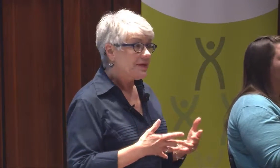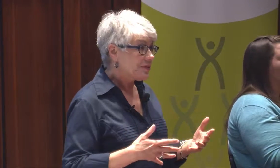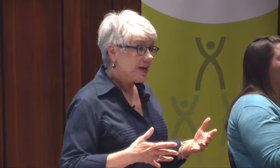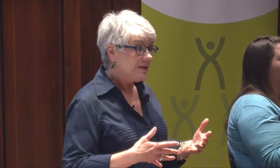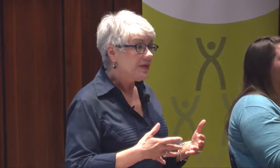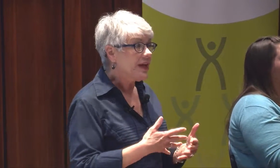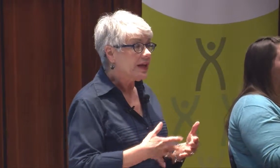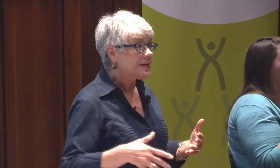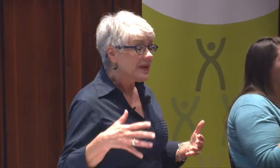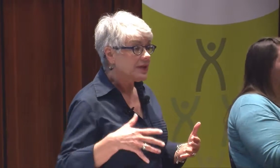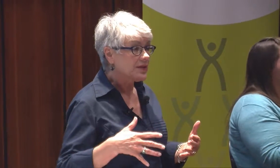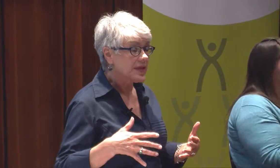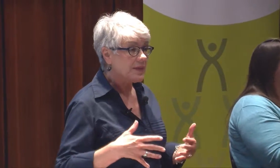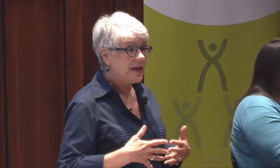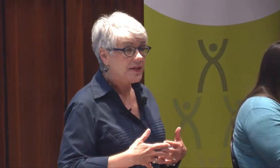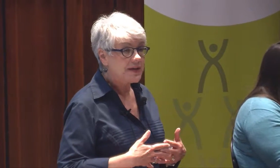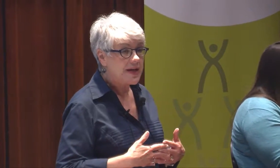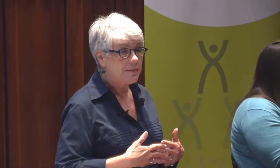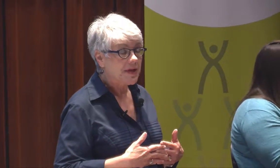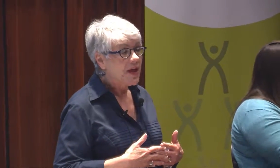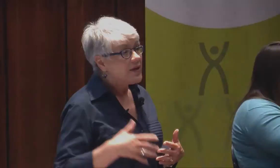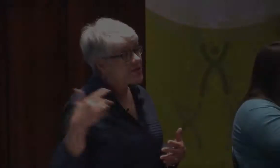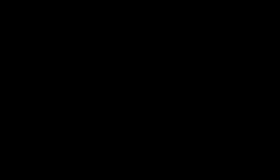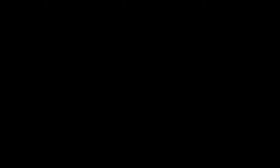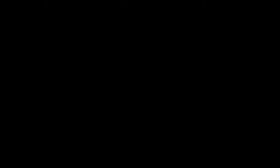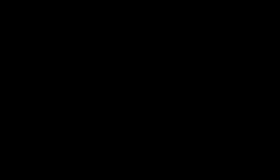of creative thinking to make those same kind of things happen.